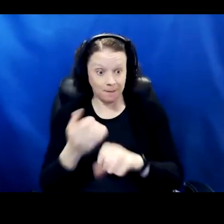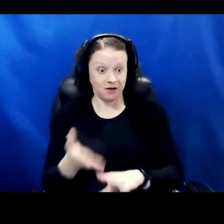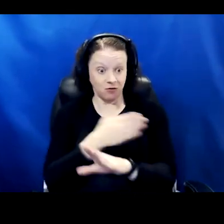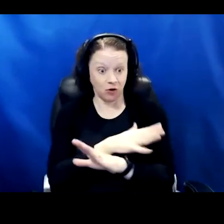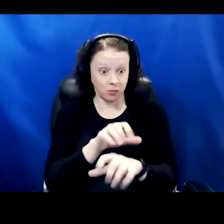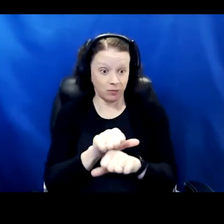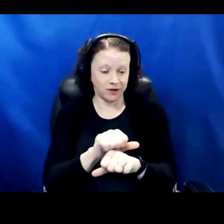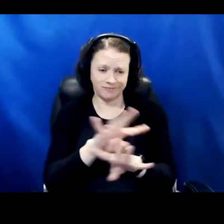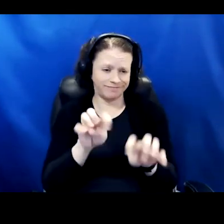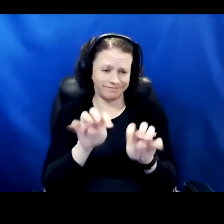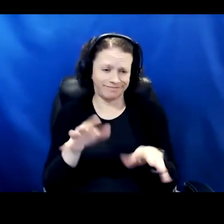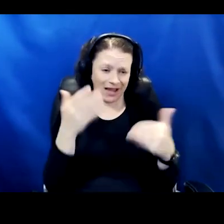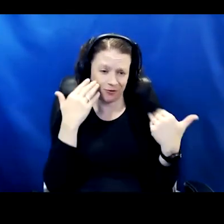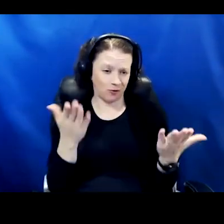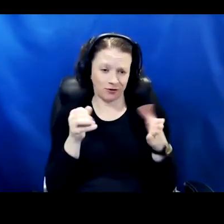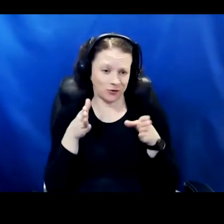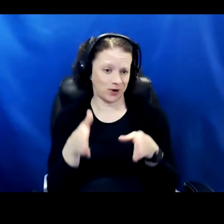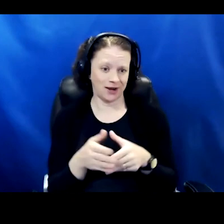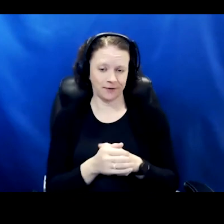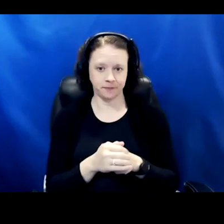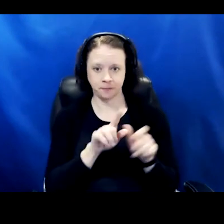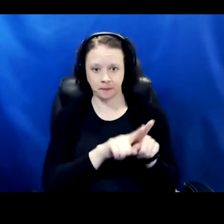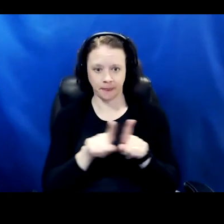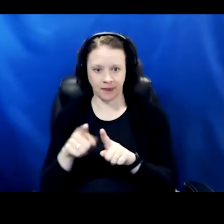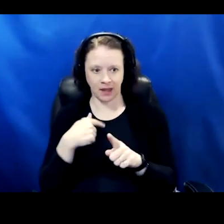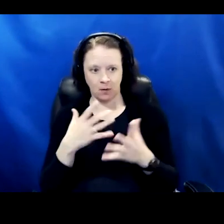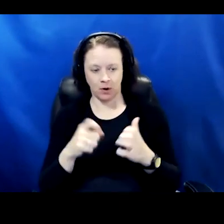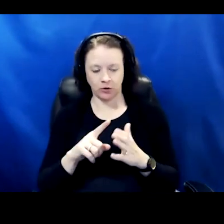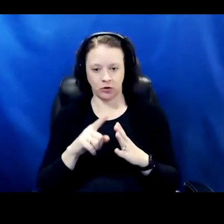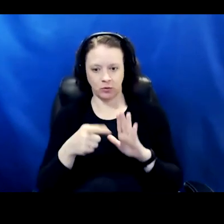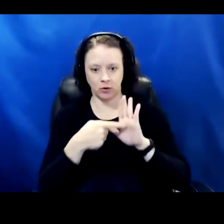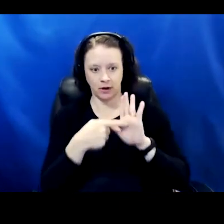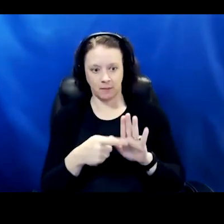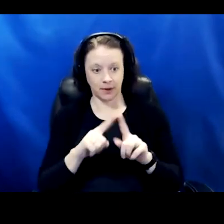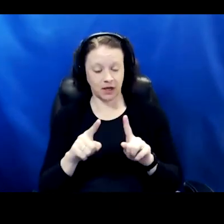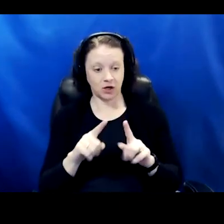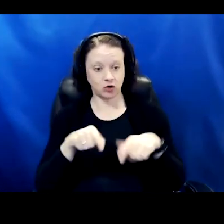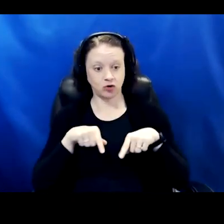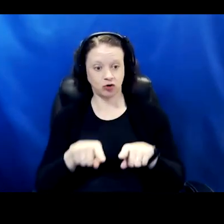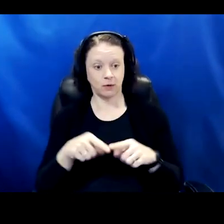Also, I just want to point out, I'm sorry, but during my slide show presentation